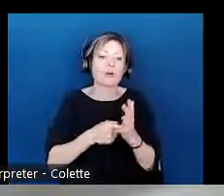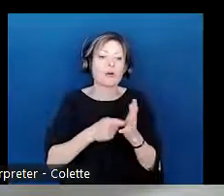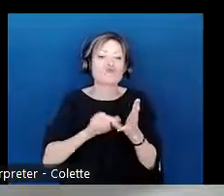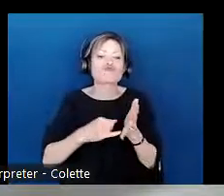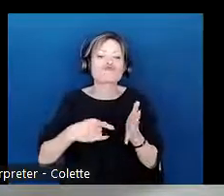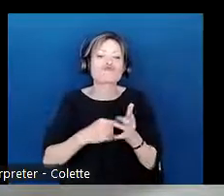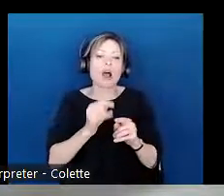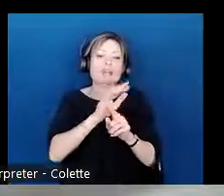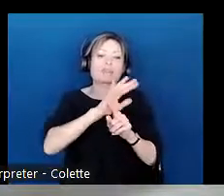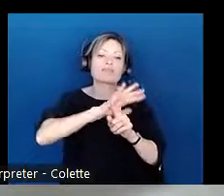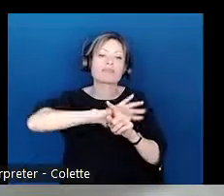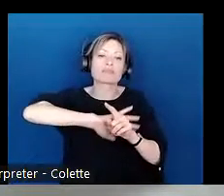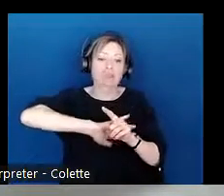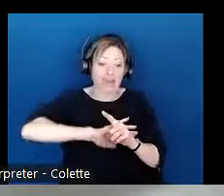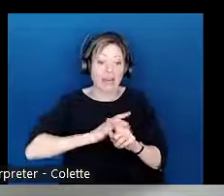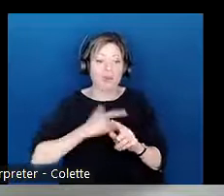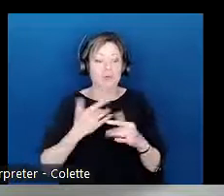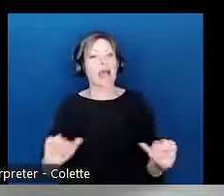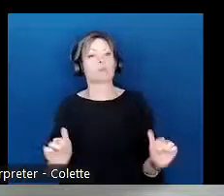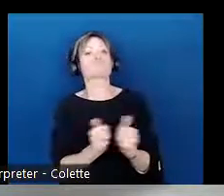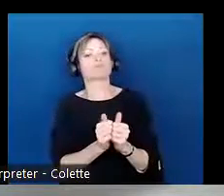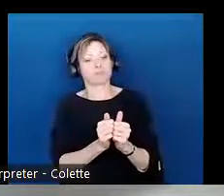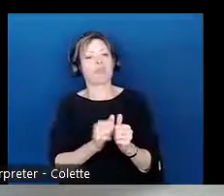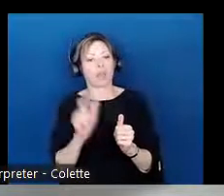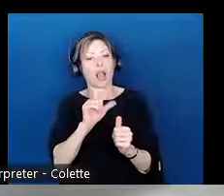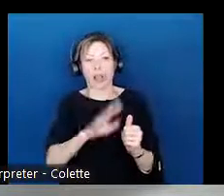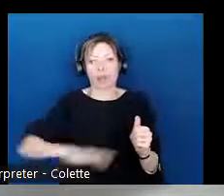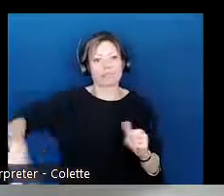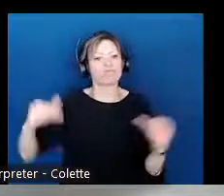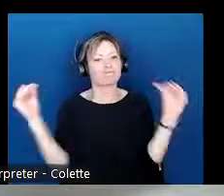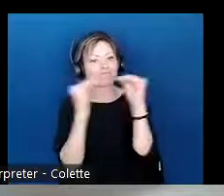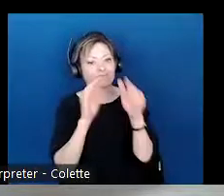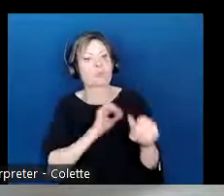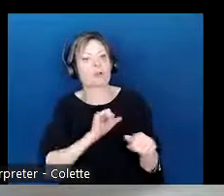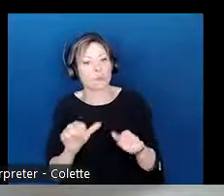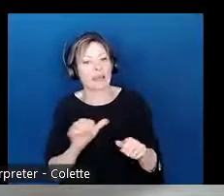much better in the landscape now that the rust really does work well with the surrounding green